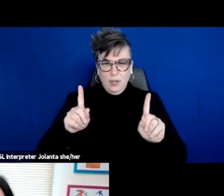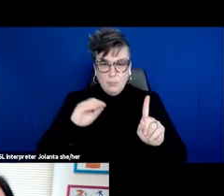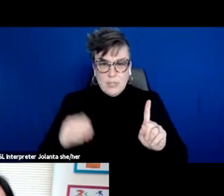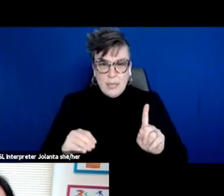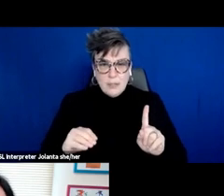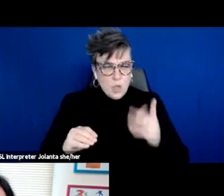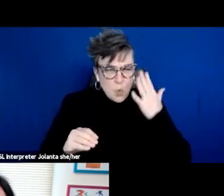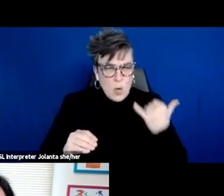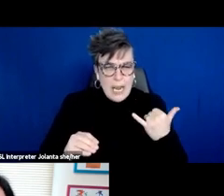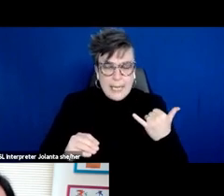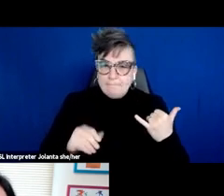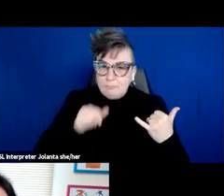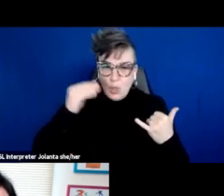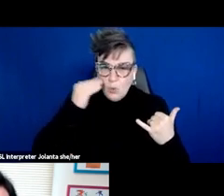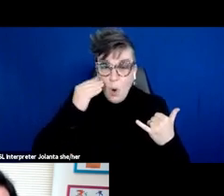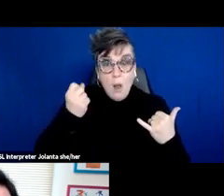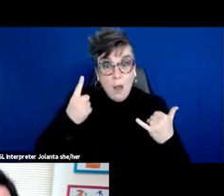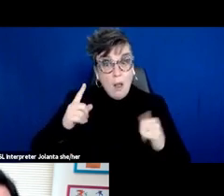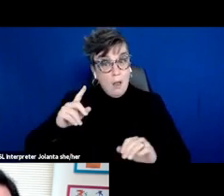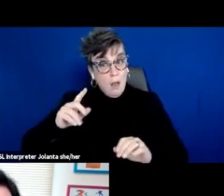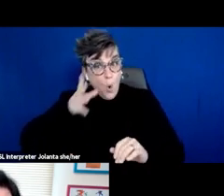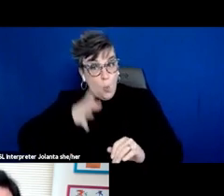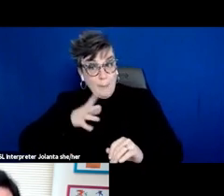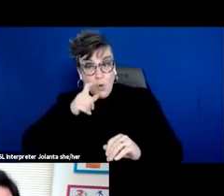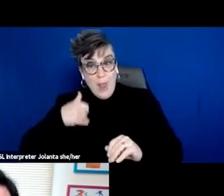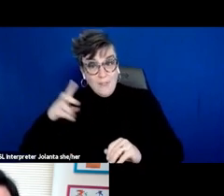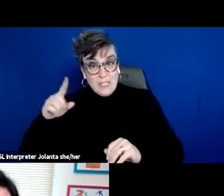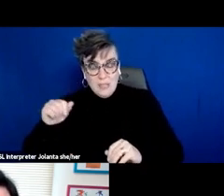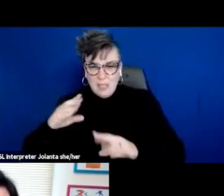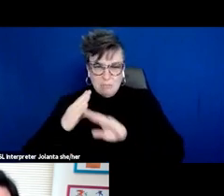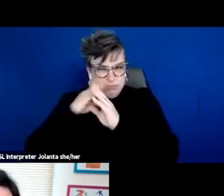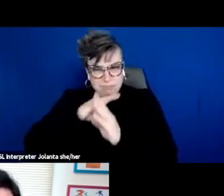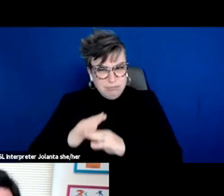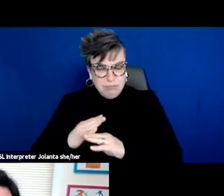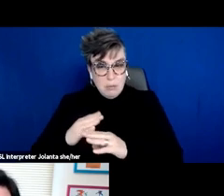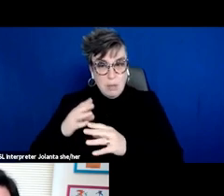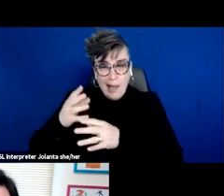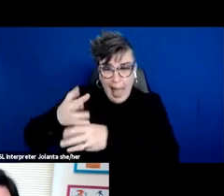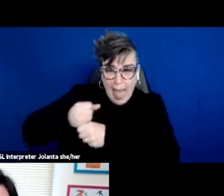with disabilities face numerous barriers in accessing and receiving equitable care really